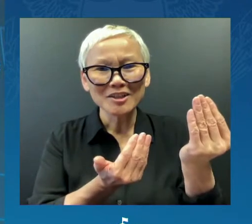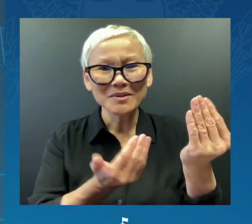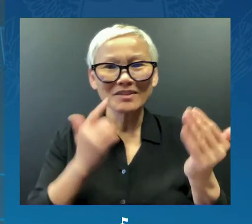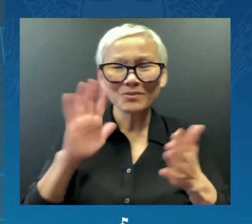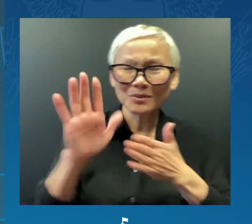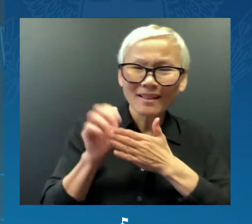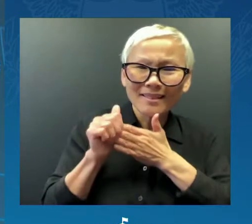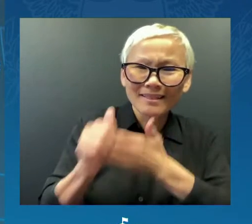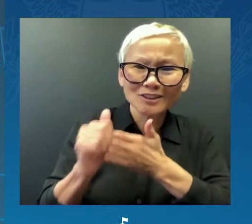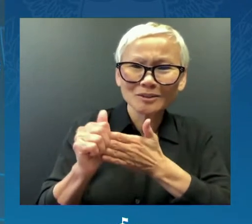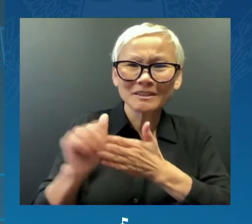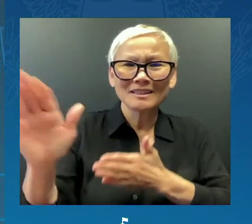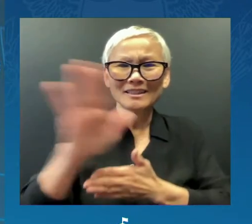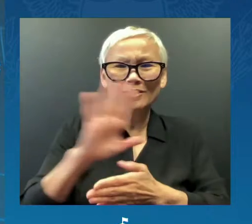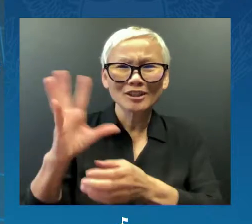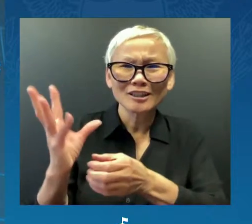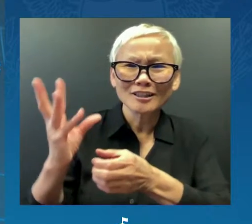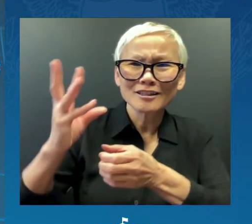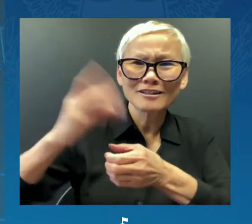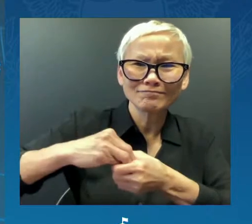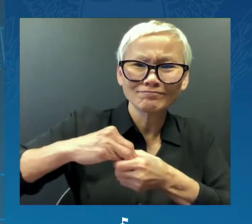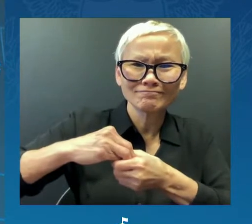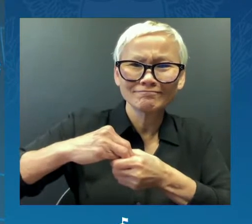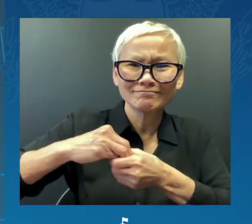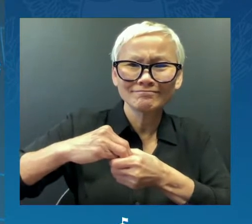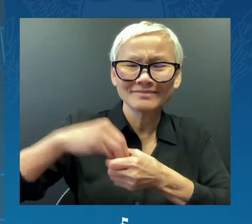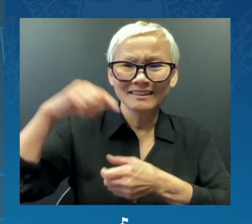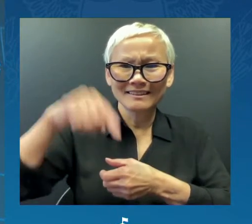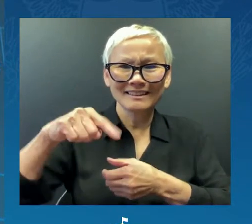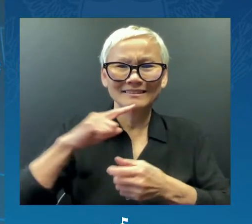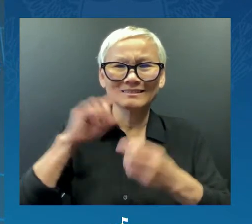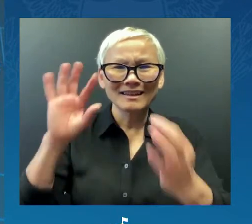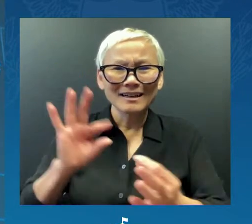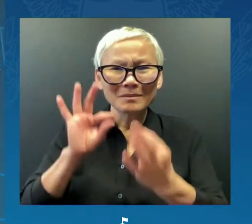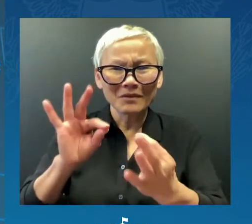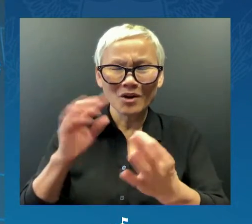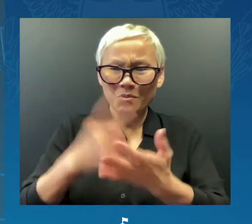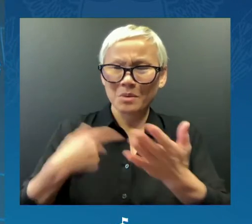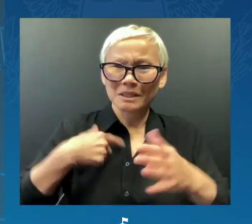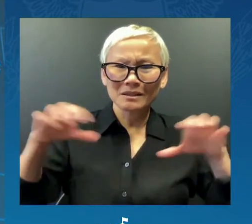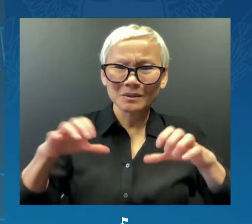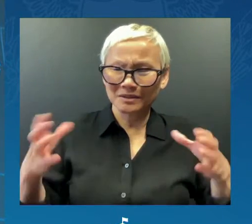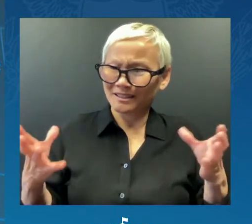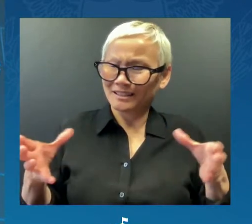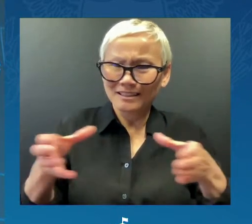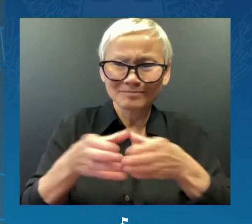So, it is fitting that we gather here today in this magnificent and historic museum.